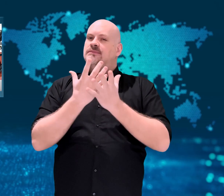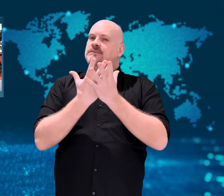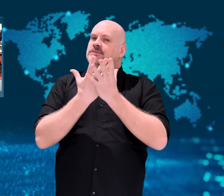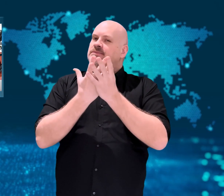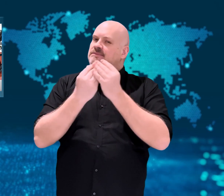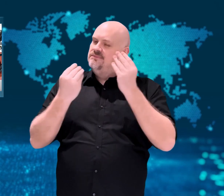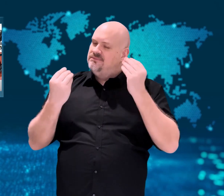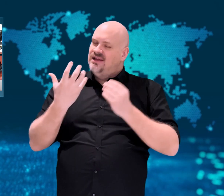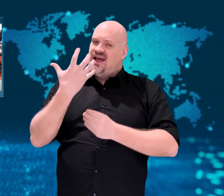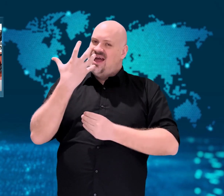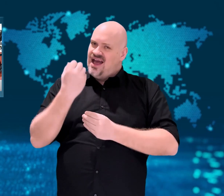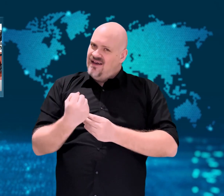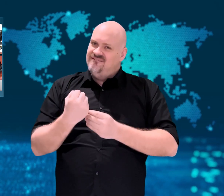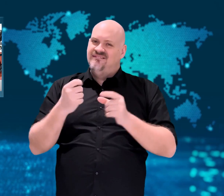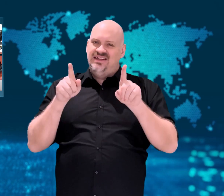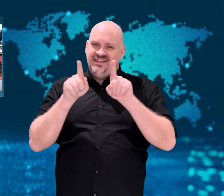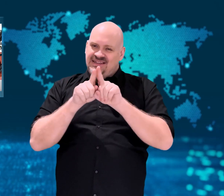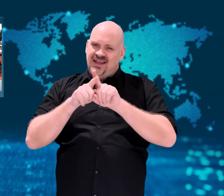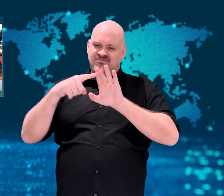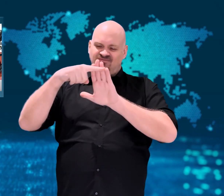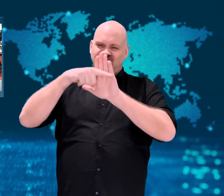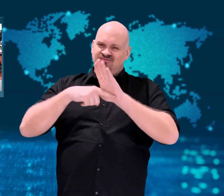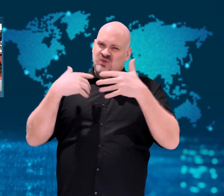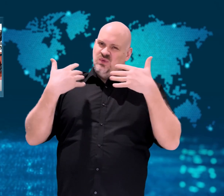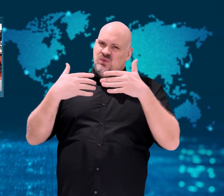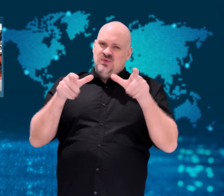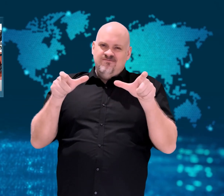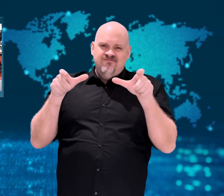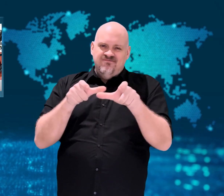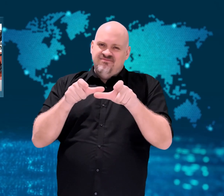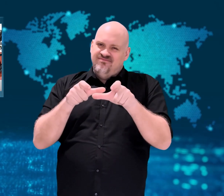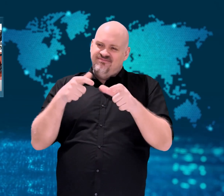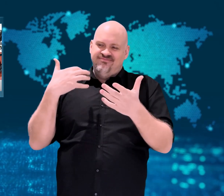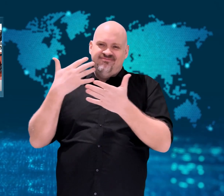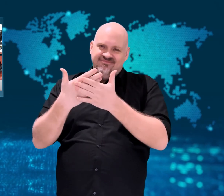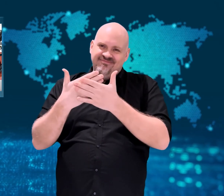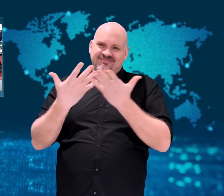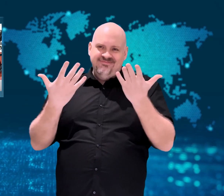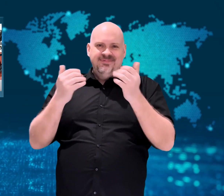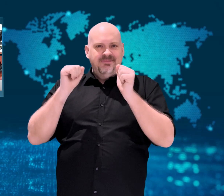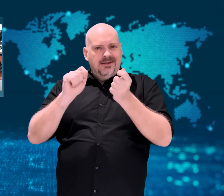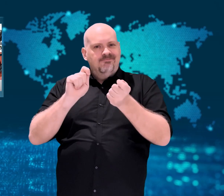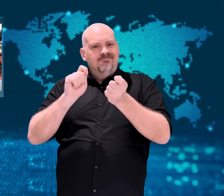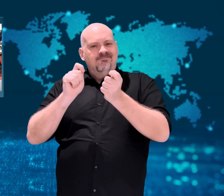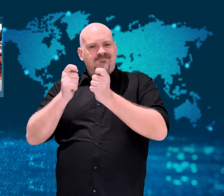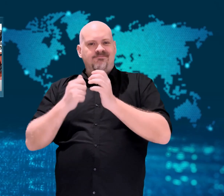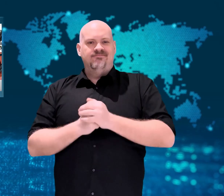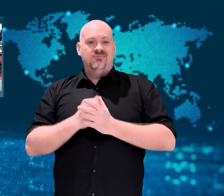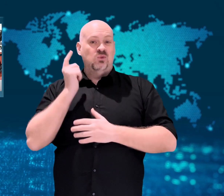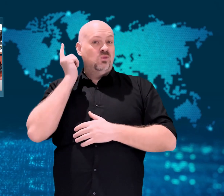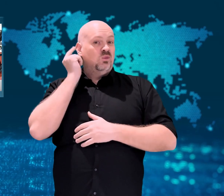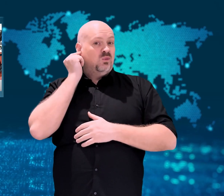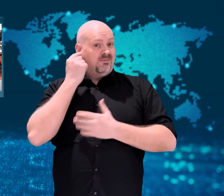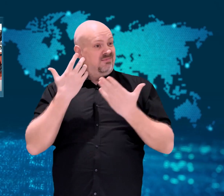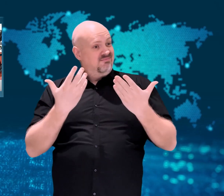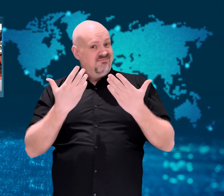there are still many restrictions for women.